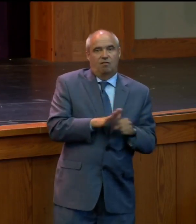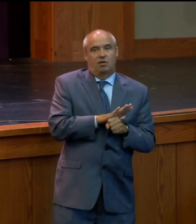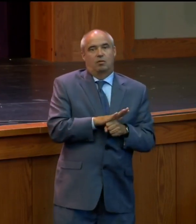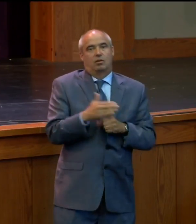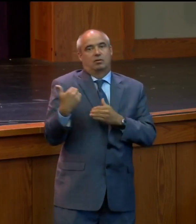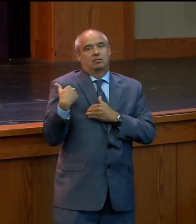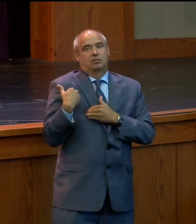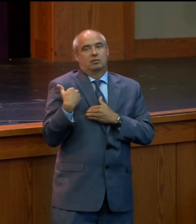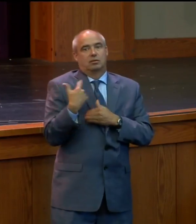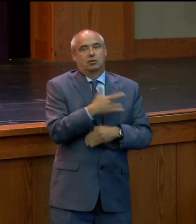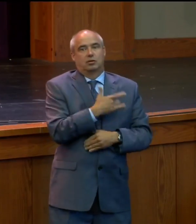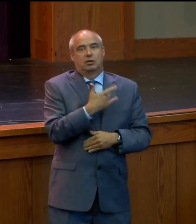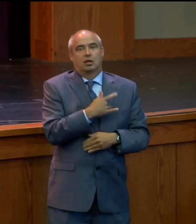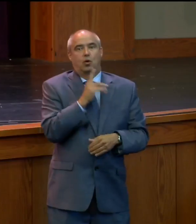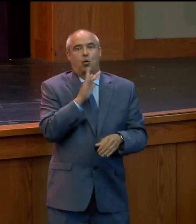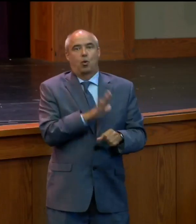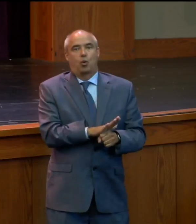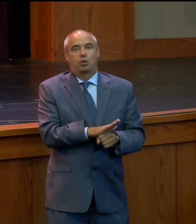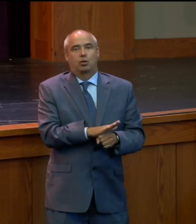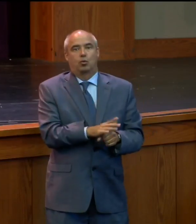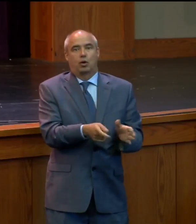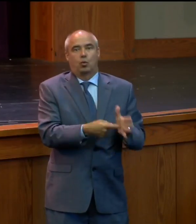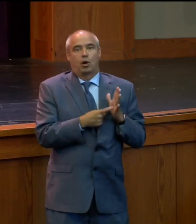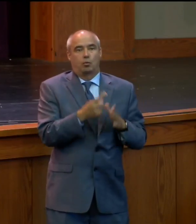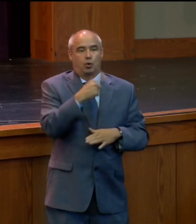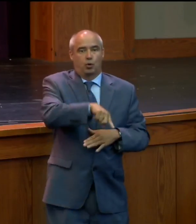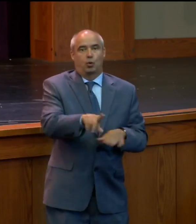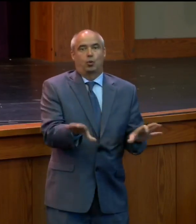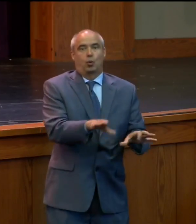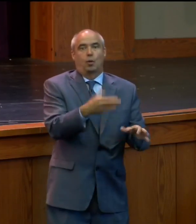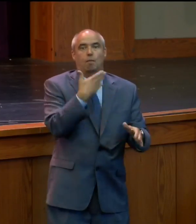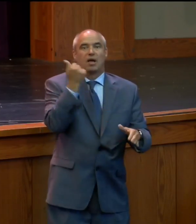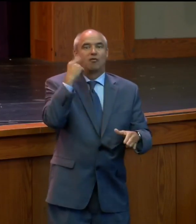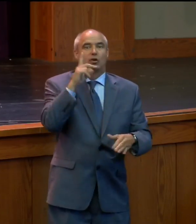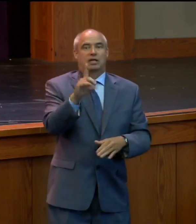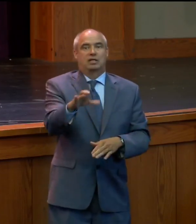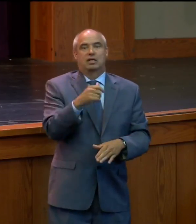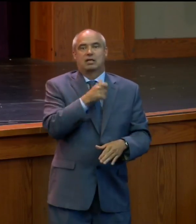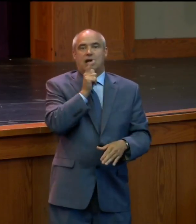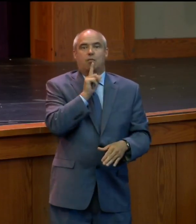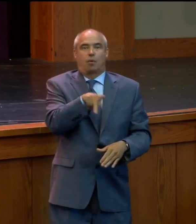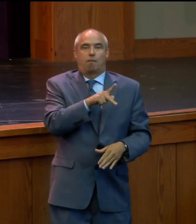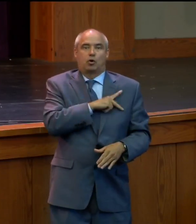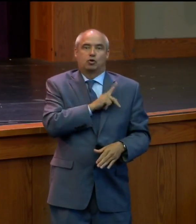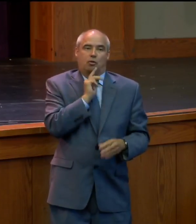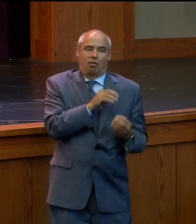THAT REQUIRES THEM TO DO WHAT IS BEST FOR D.C. INSTEAD OF THEIR PERSONAL AGENDAS.